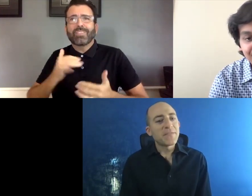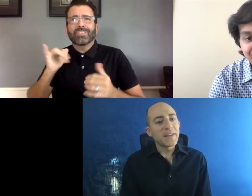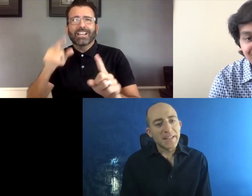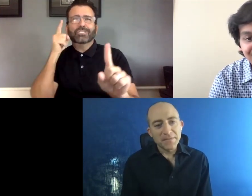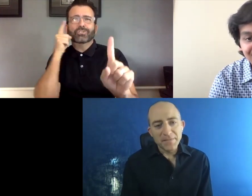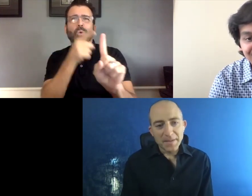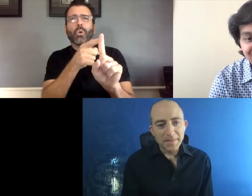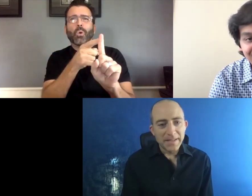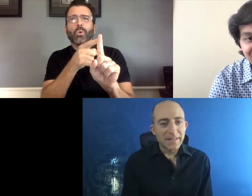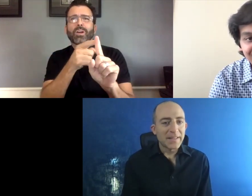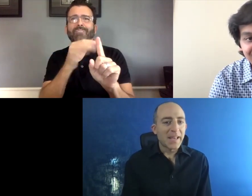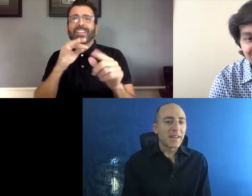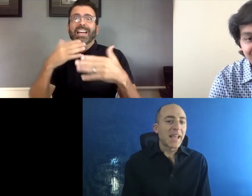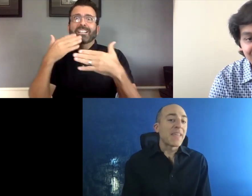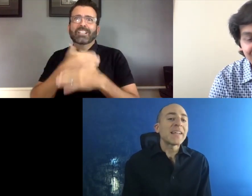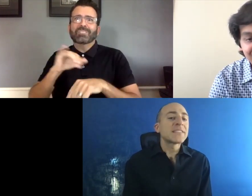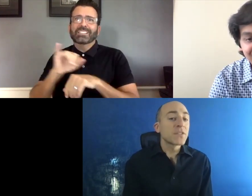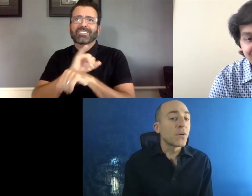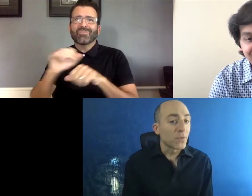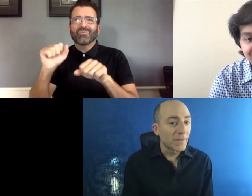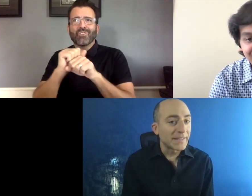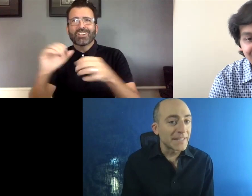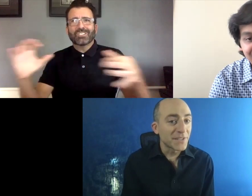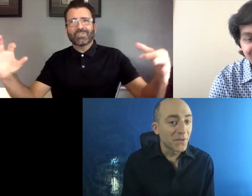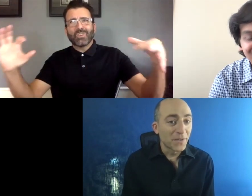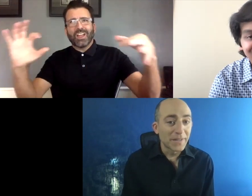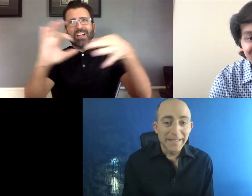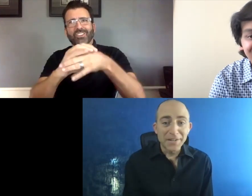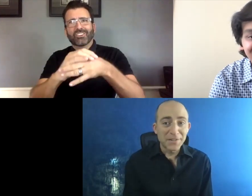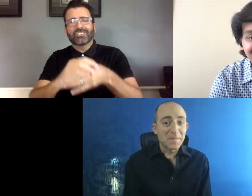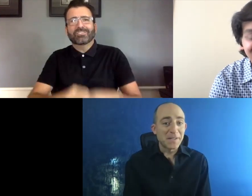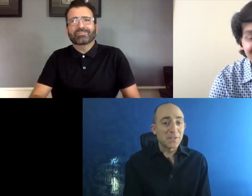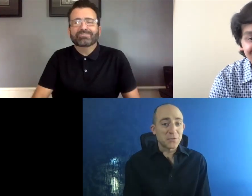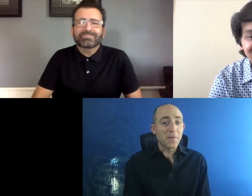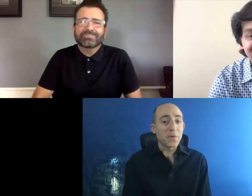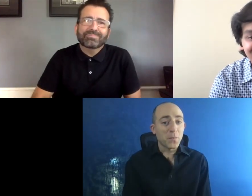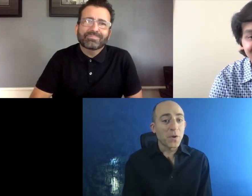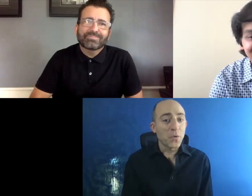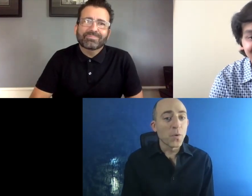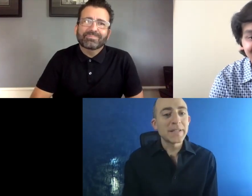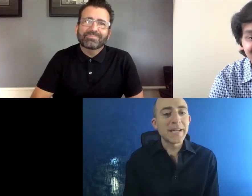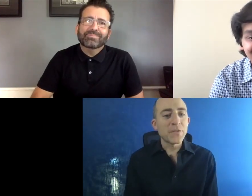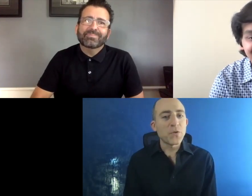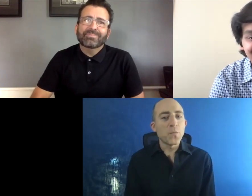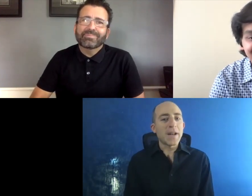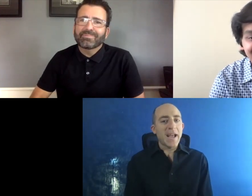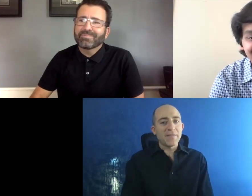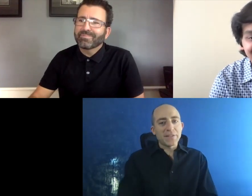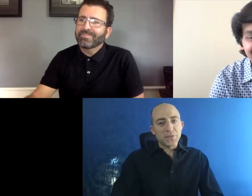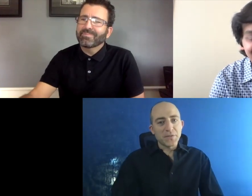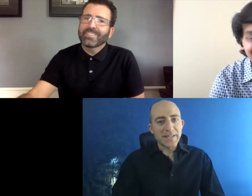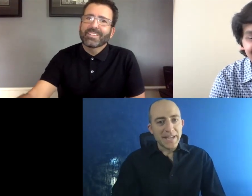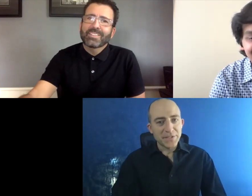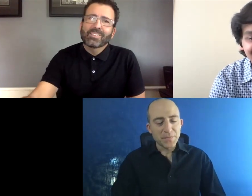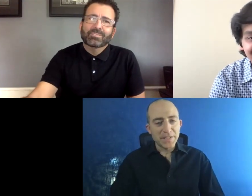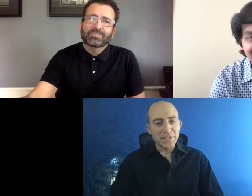like a family and and that's the goal right, that's the goal in the entertainment industry when you work together. You want to have that sort of connection with each other.